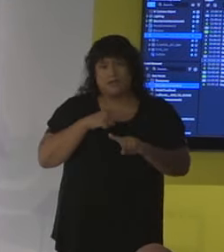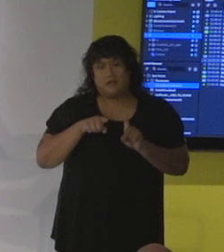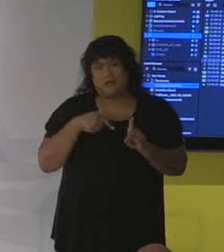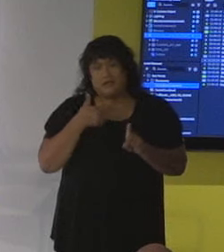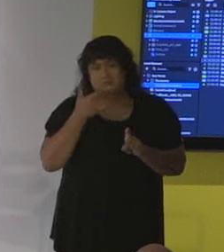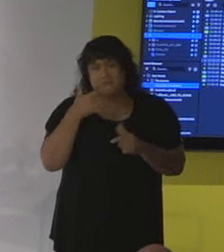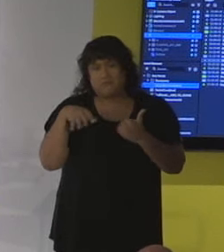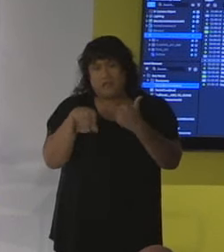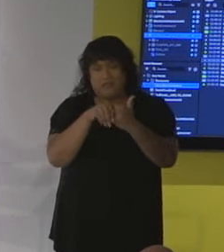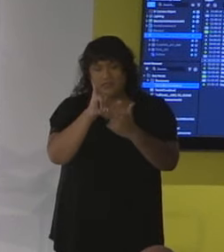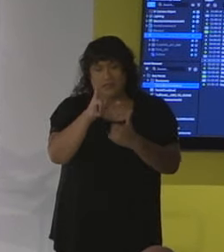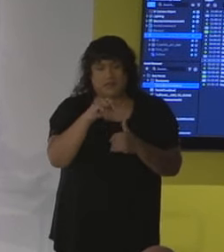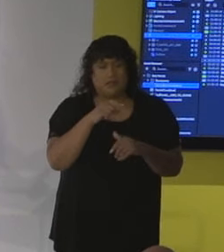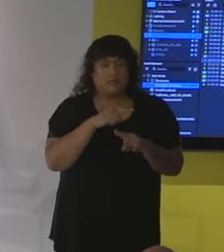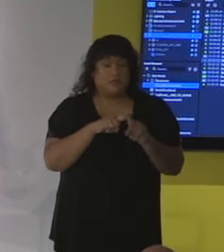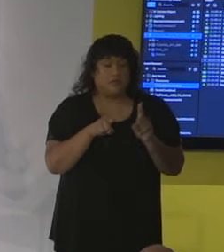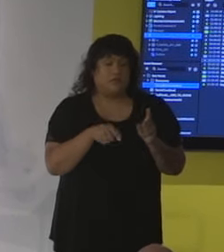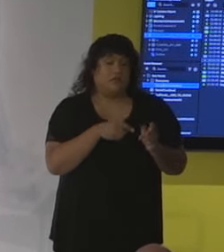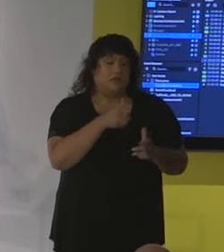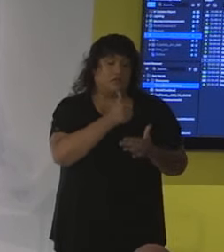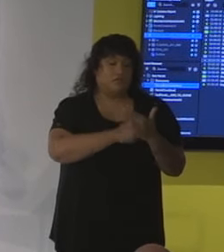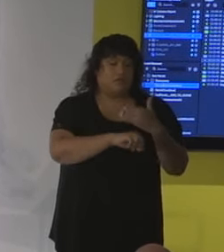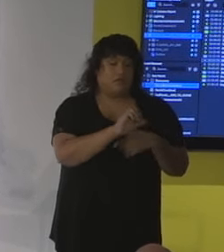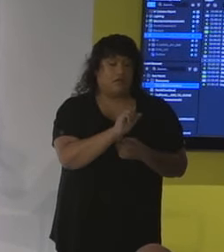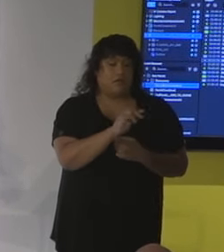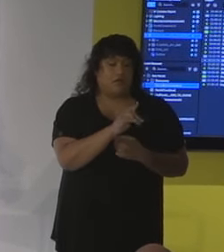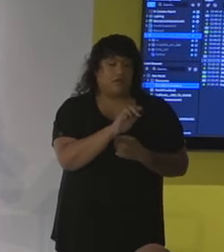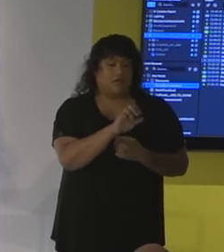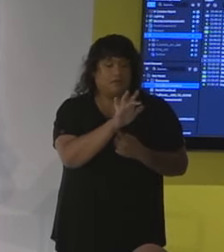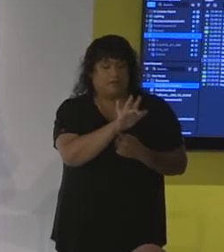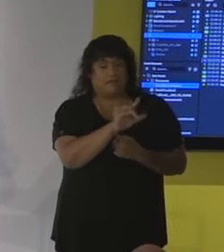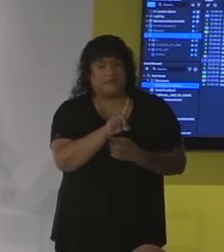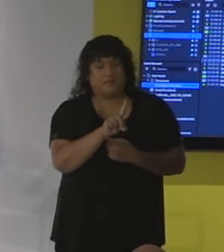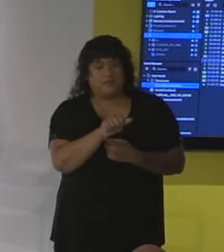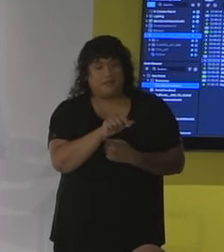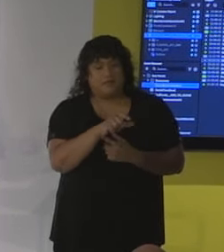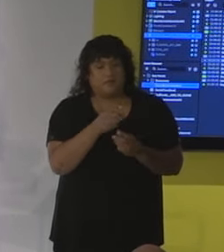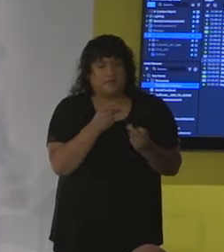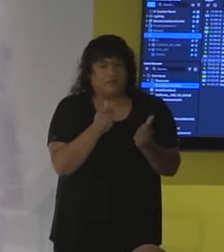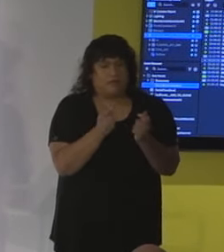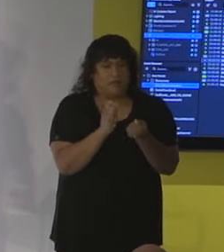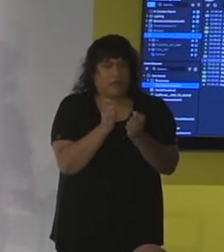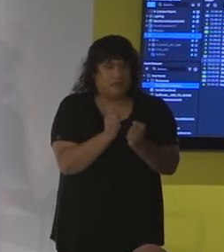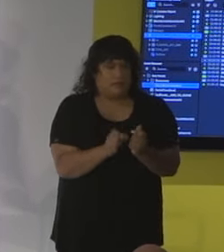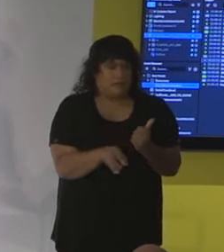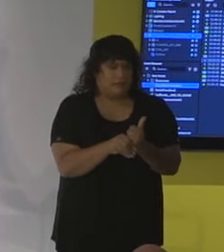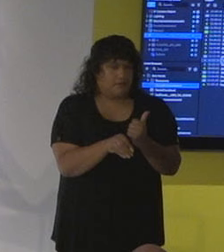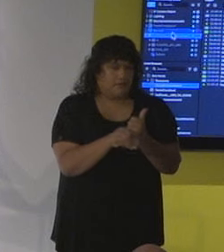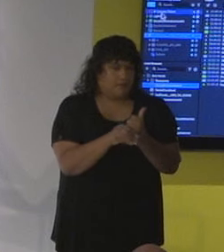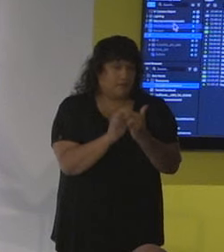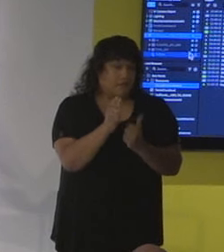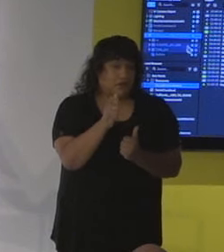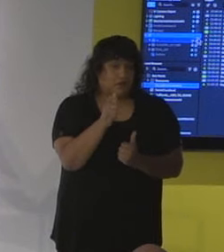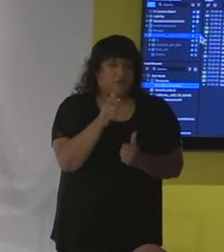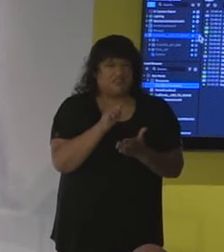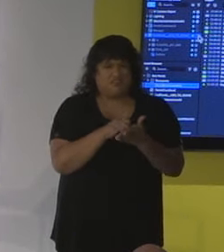in my scene arc you just disabled, so that I can quickly edit it, and then edit it that way. But just remember,